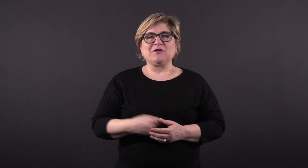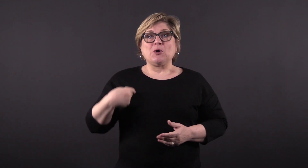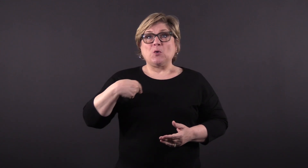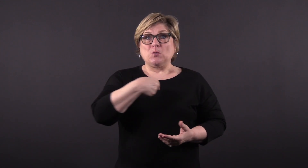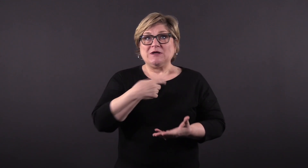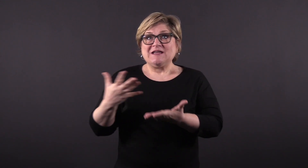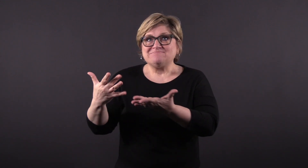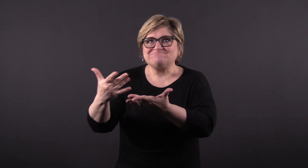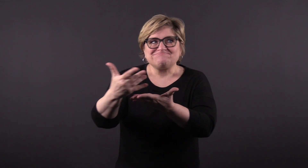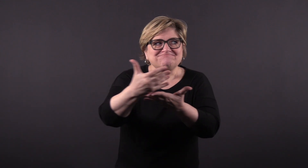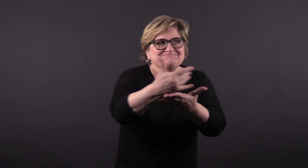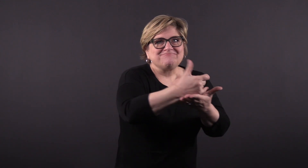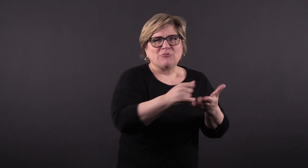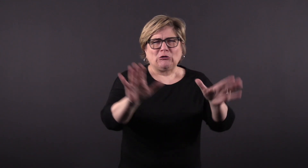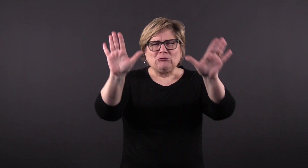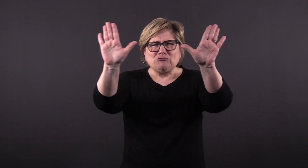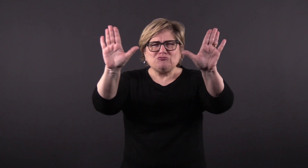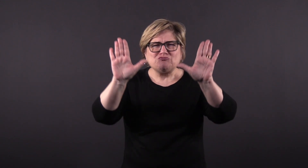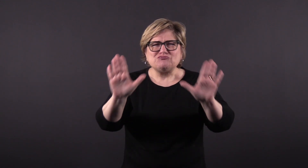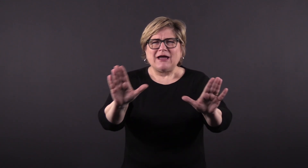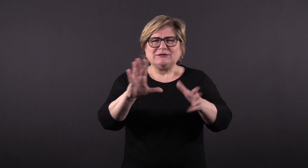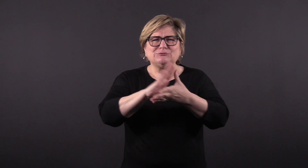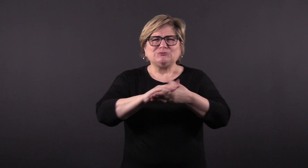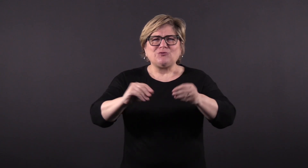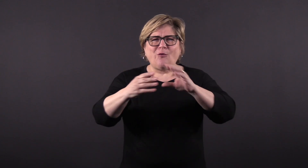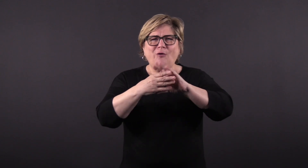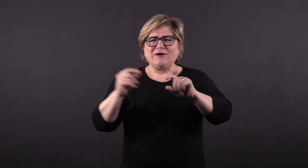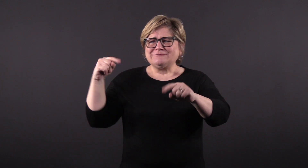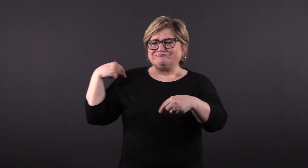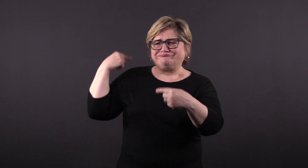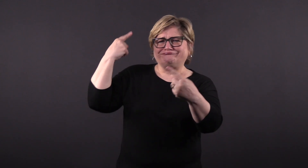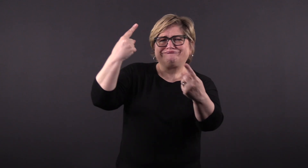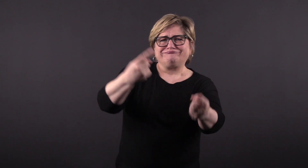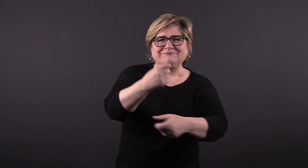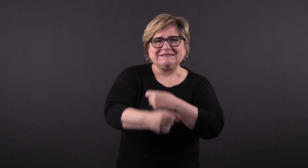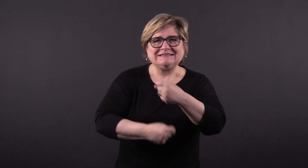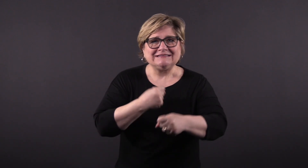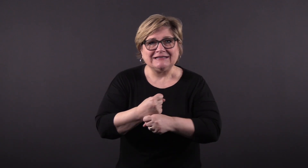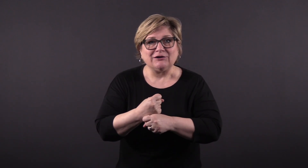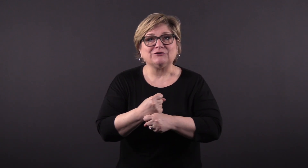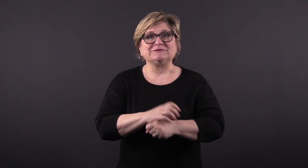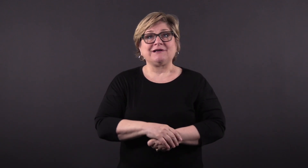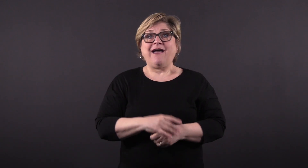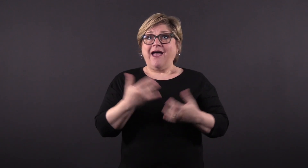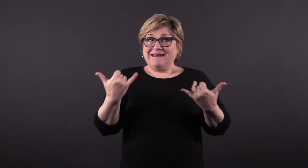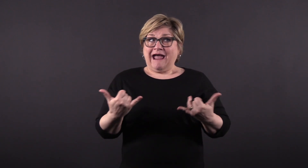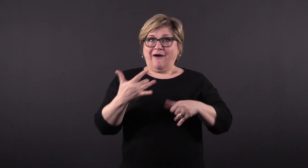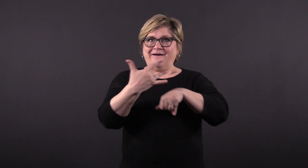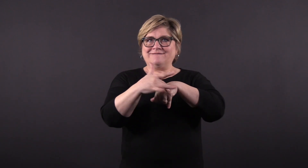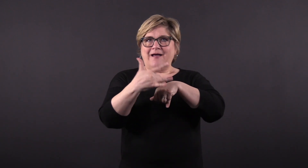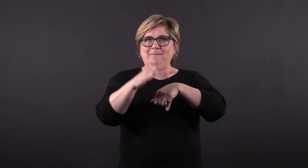We have gathered a lot of great stories over the years, and they are available